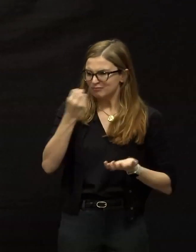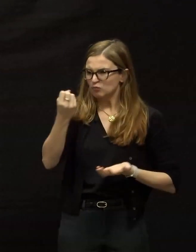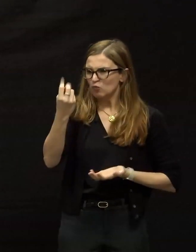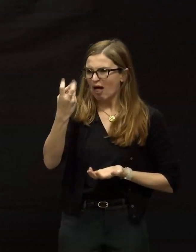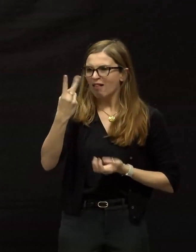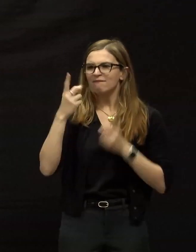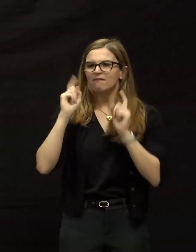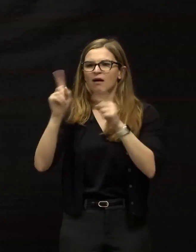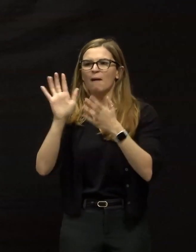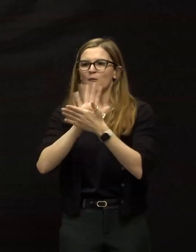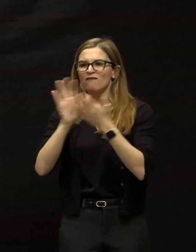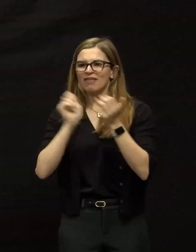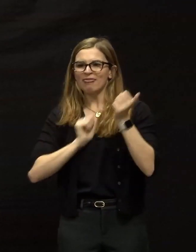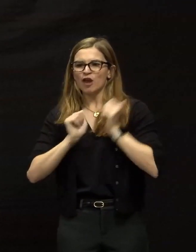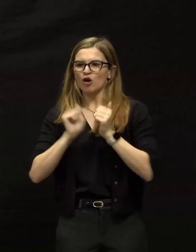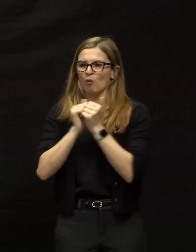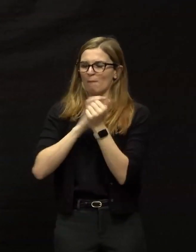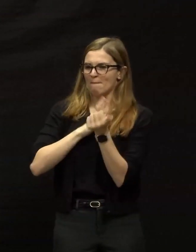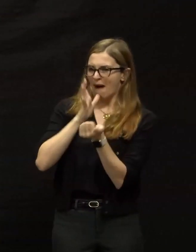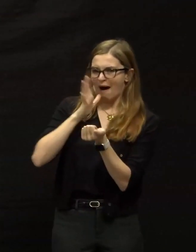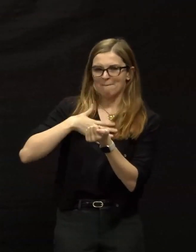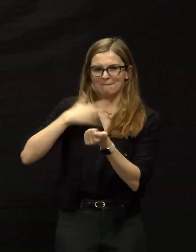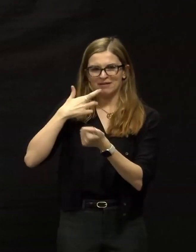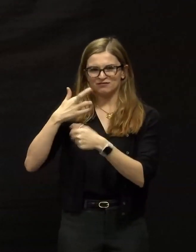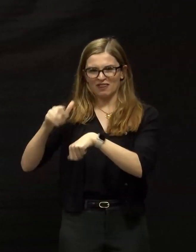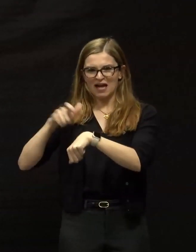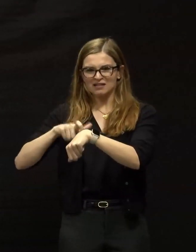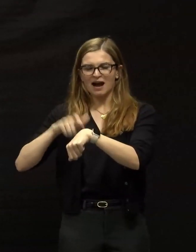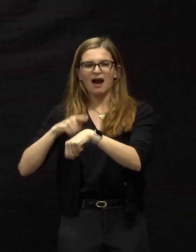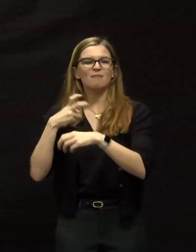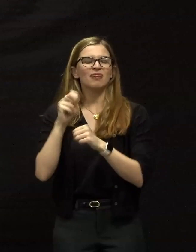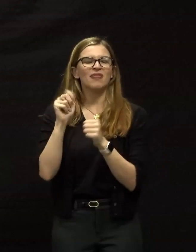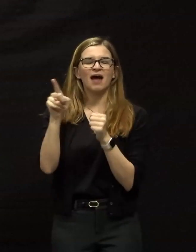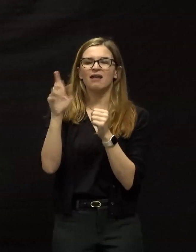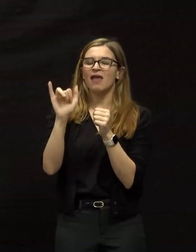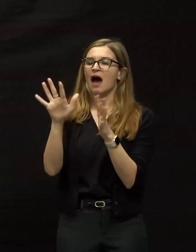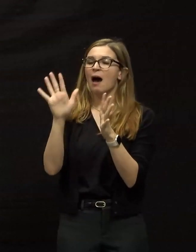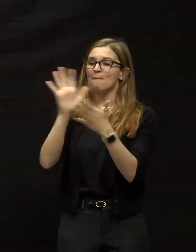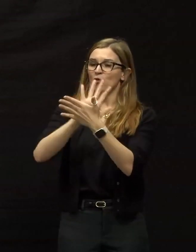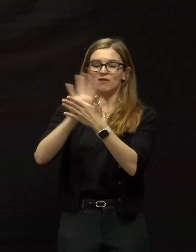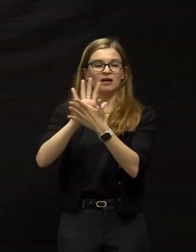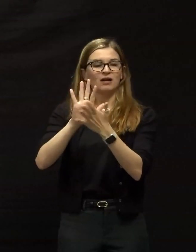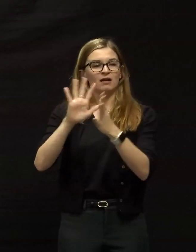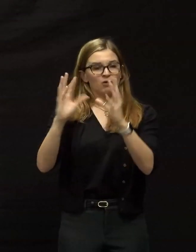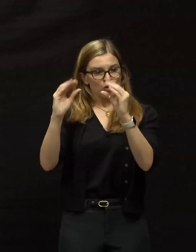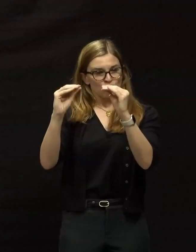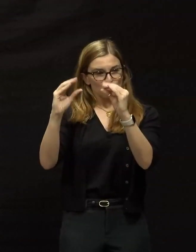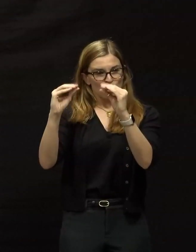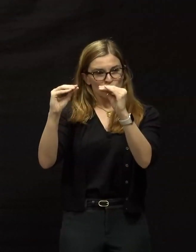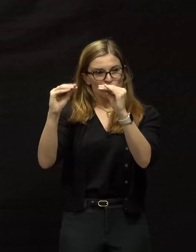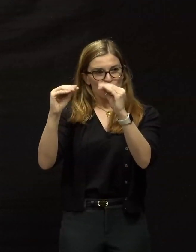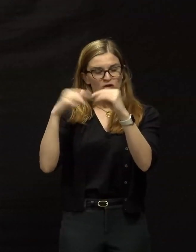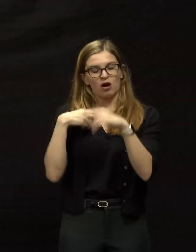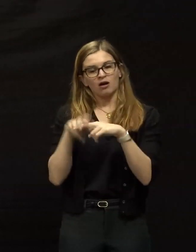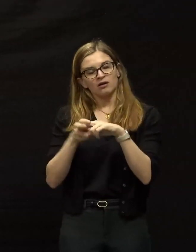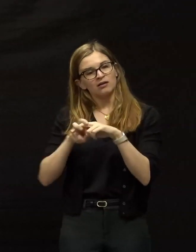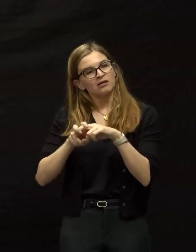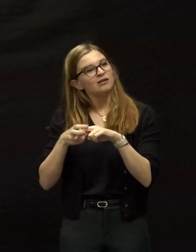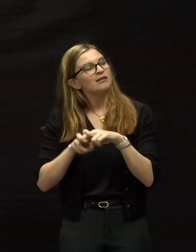until I was probably 12 years old. I went to a movie theater with my mom and my best friend at the time. And the film people were speaking